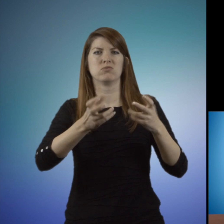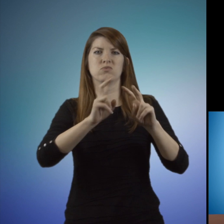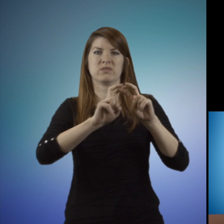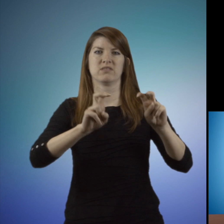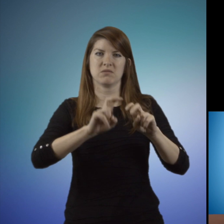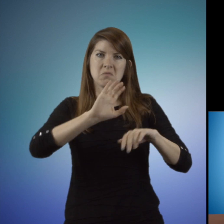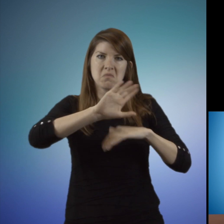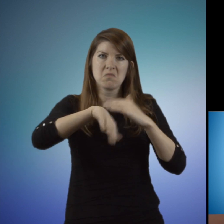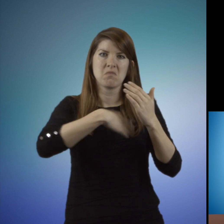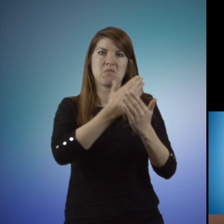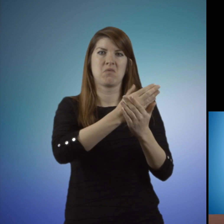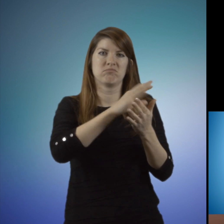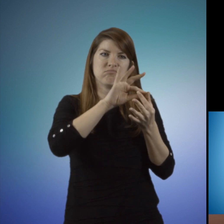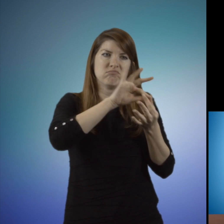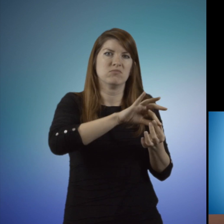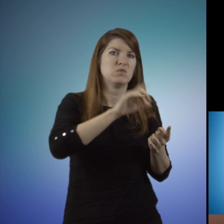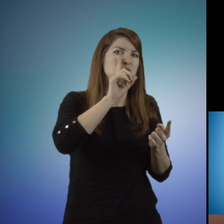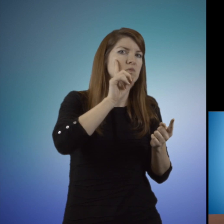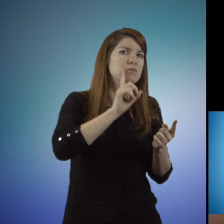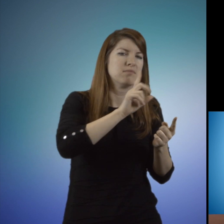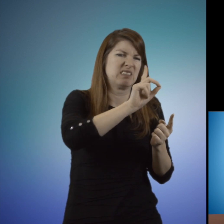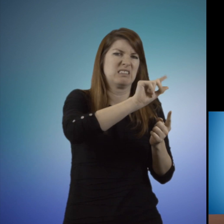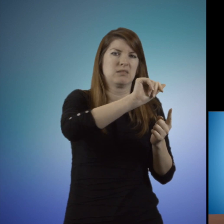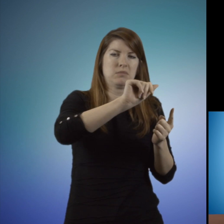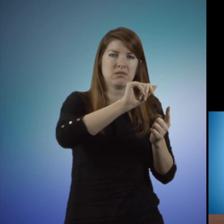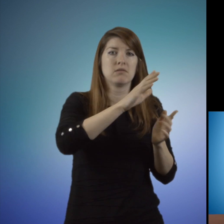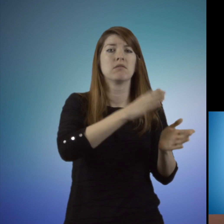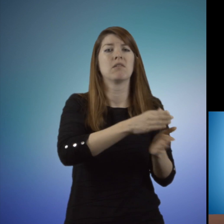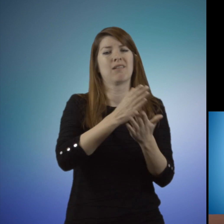In addition to other areas that may show up problems for the child.